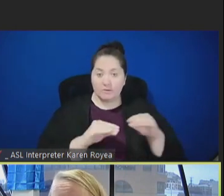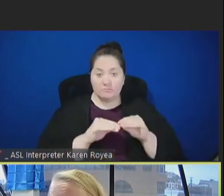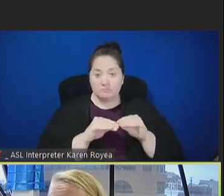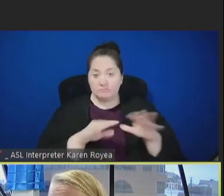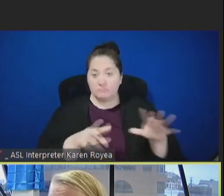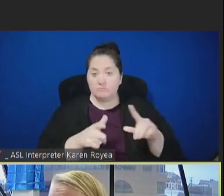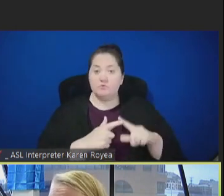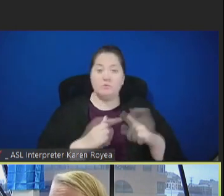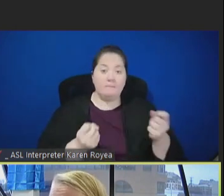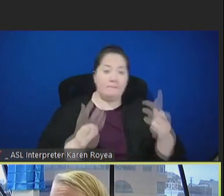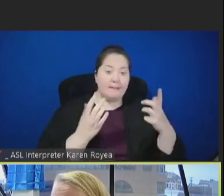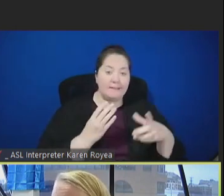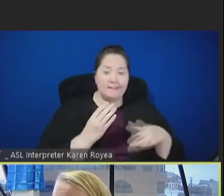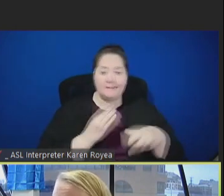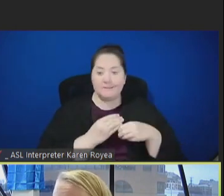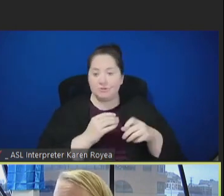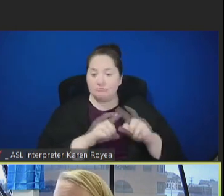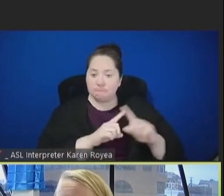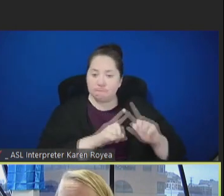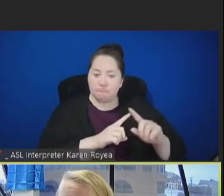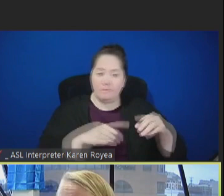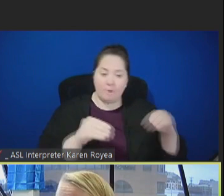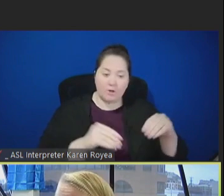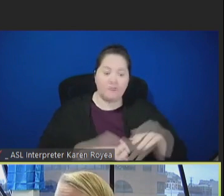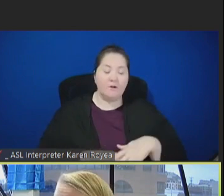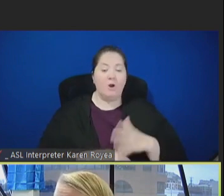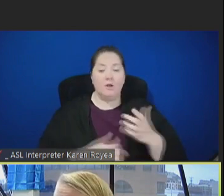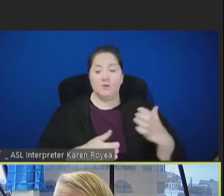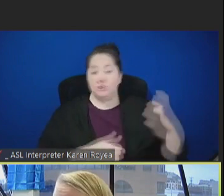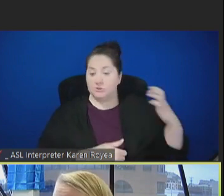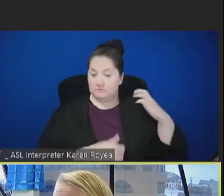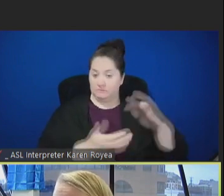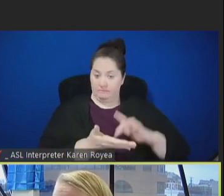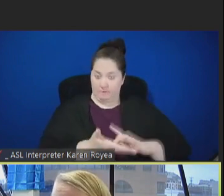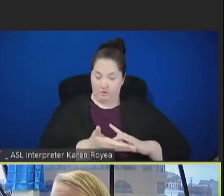many additional markets. So our chief medical officer, Dr. Shelly Fiskas, did the interviews